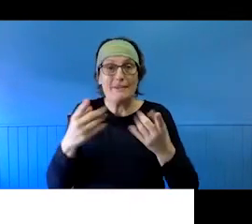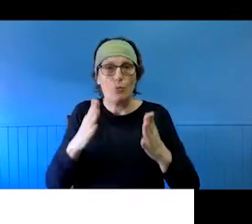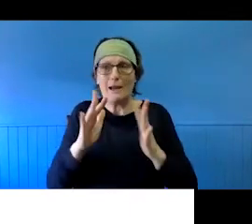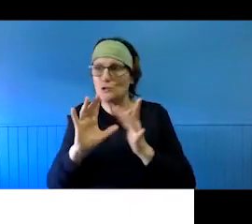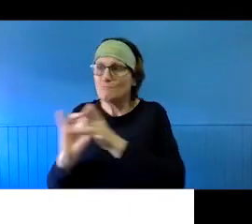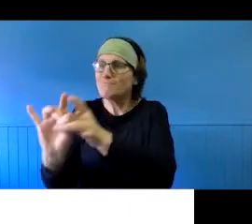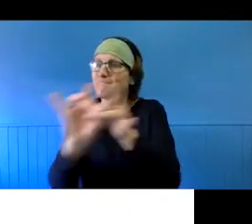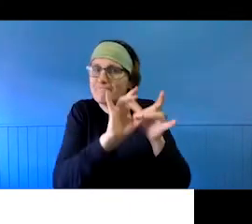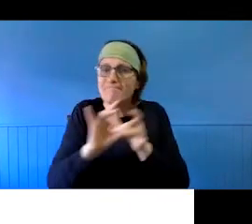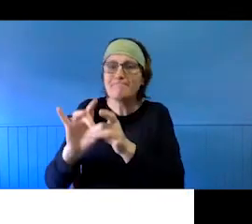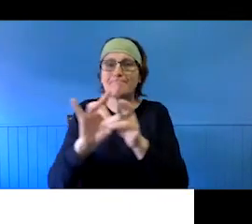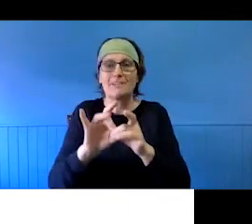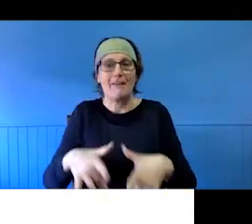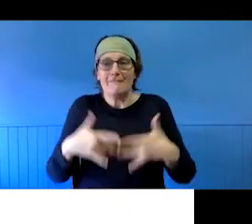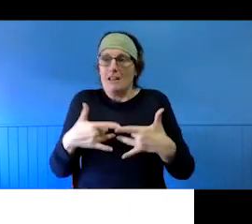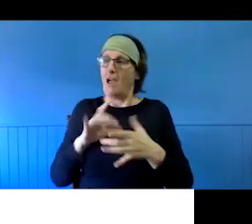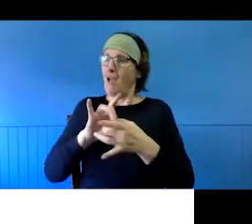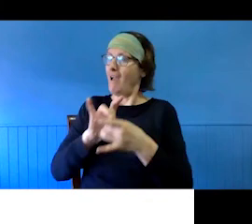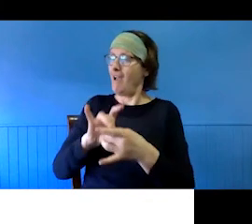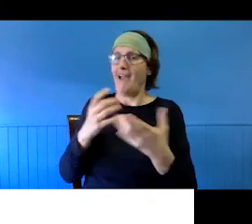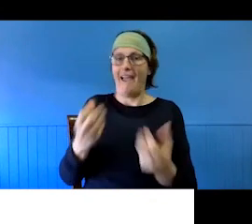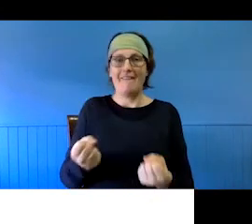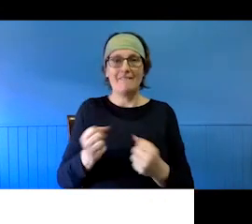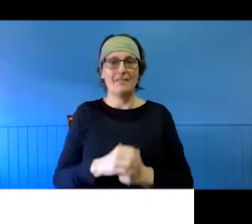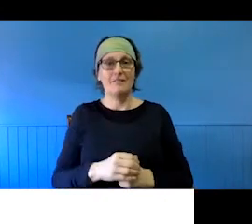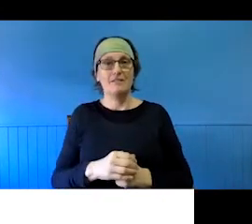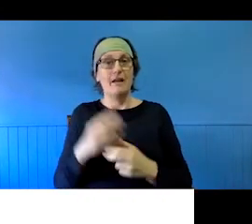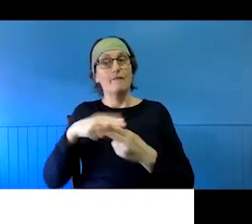and find community online, especially with our students in how